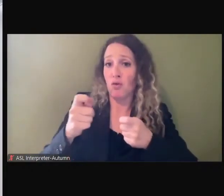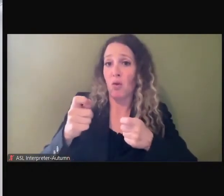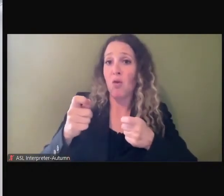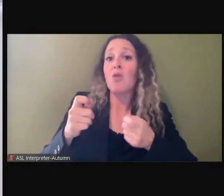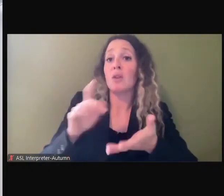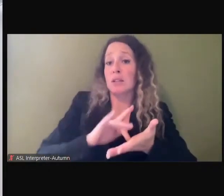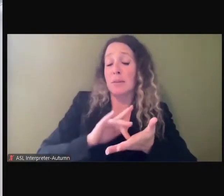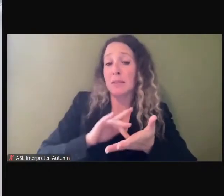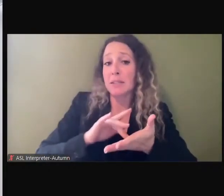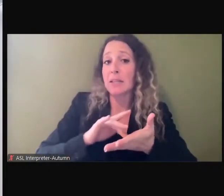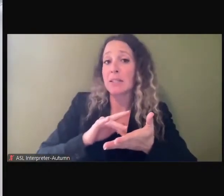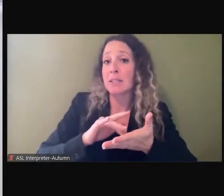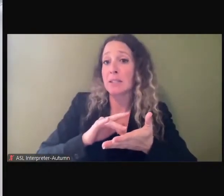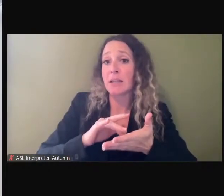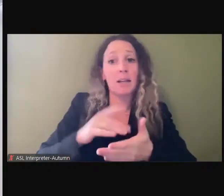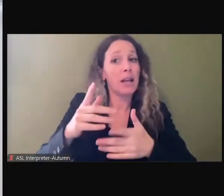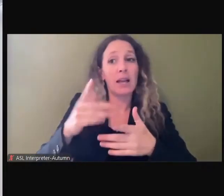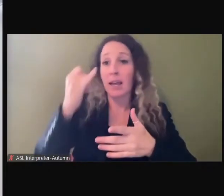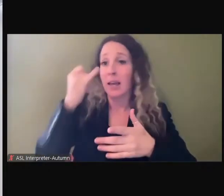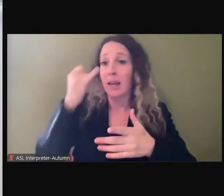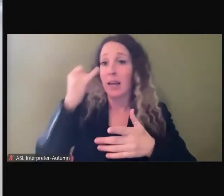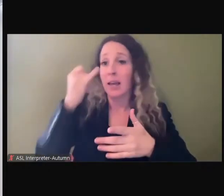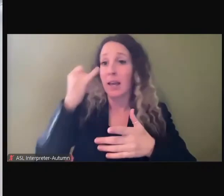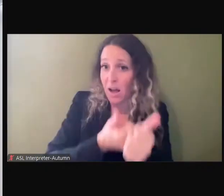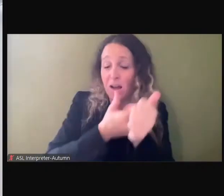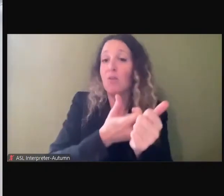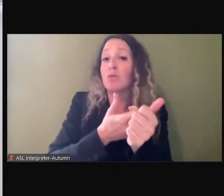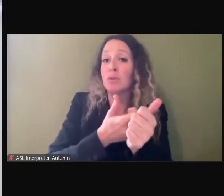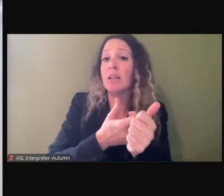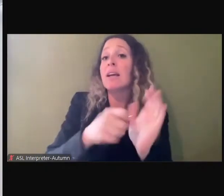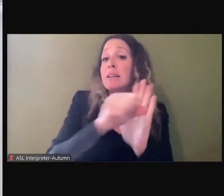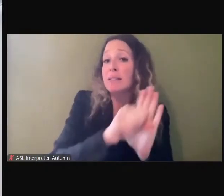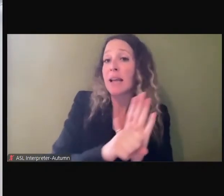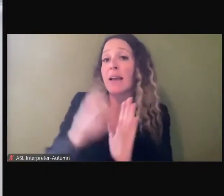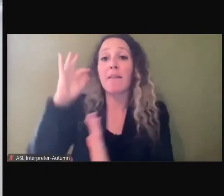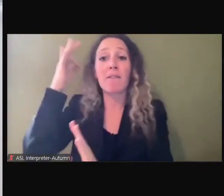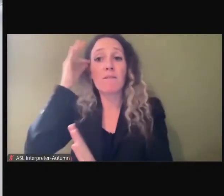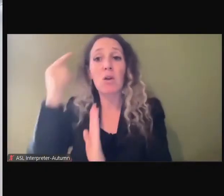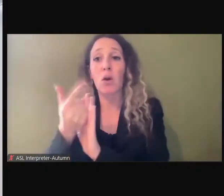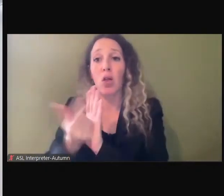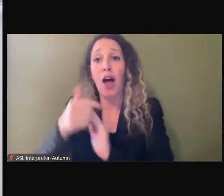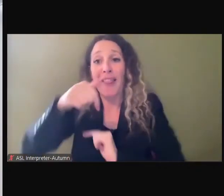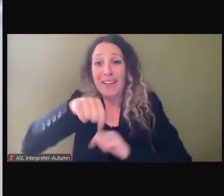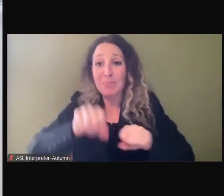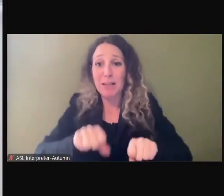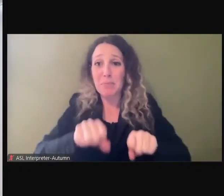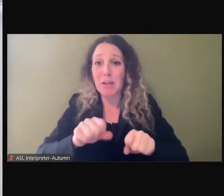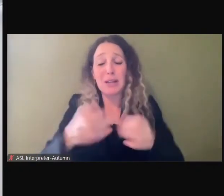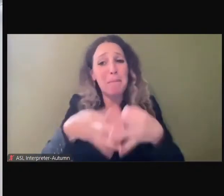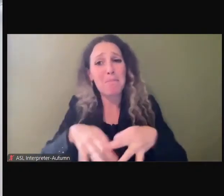as long as it complies with state and federal laws. This capability is vital for continuous